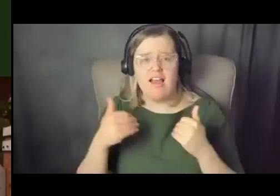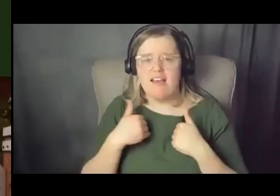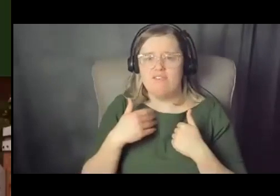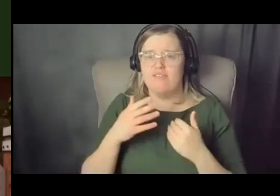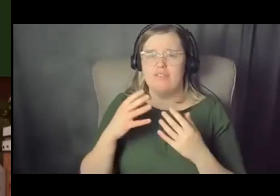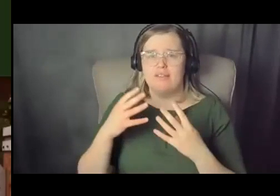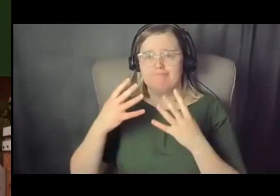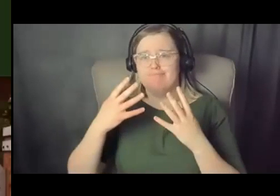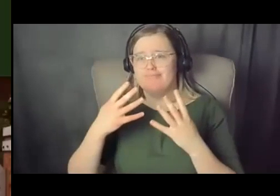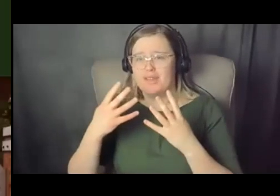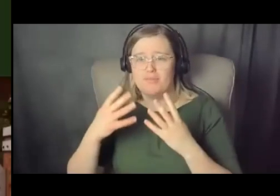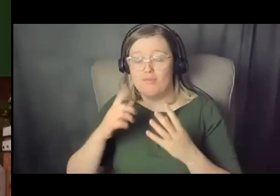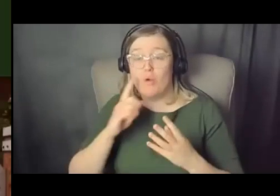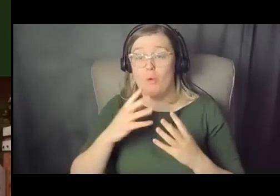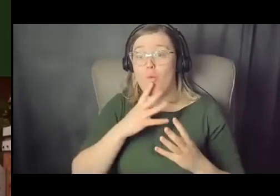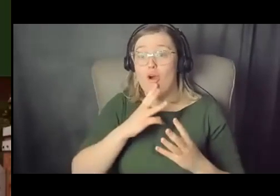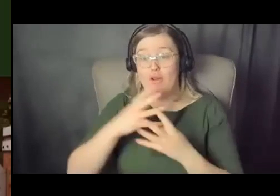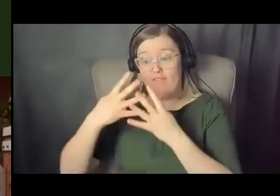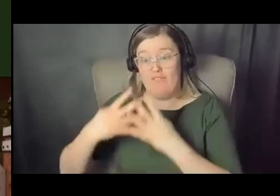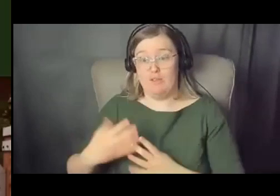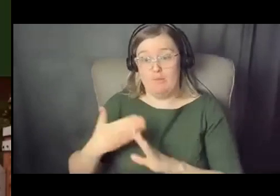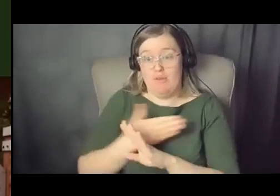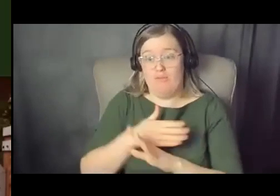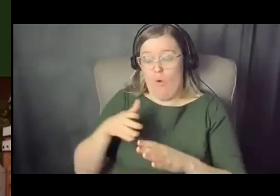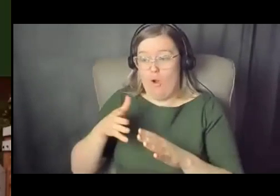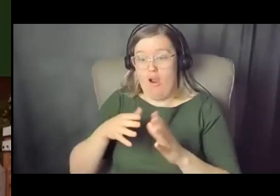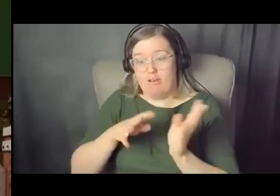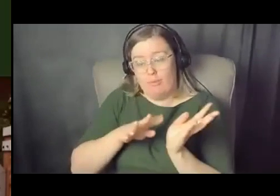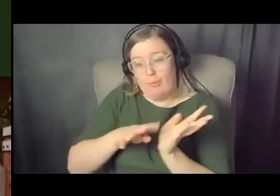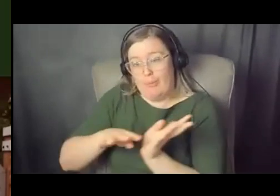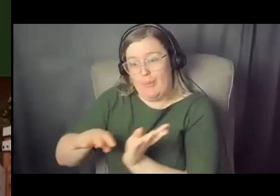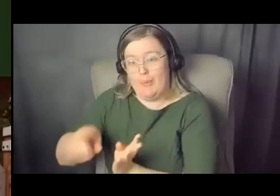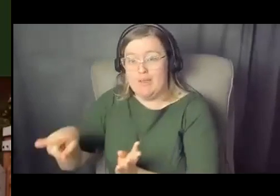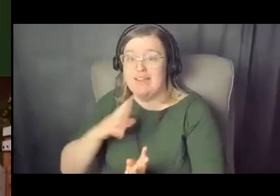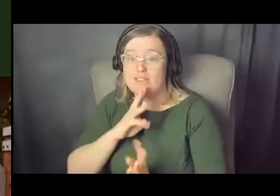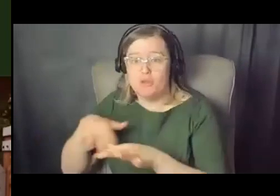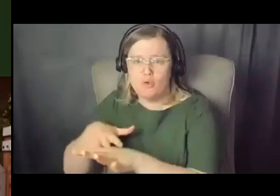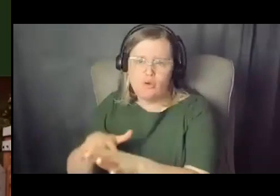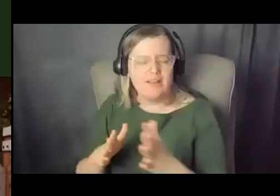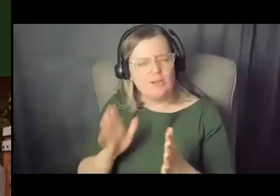So this will all come back. But it always feels when there's new stuff there and you're going